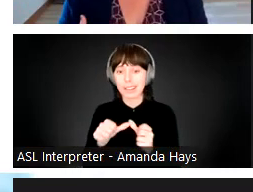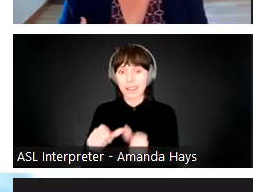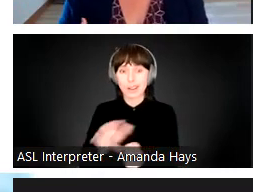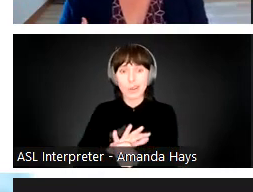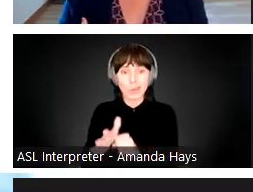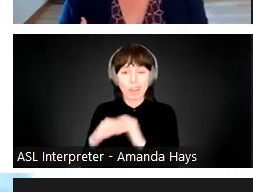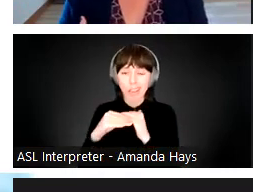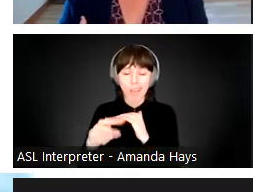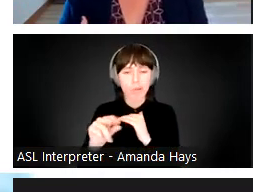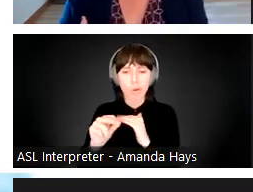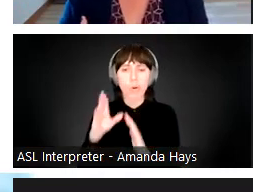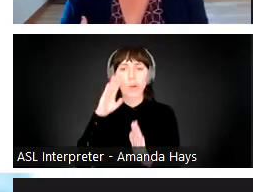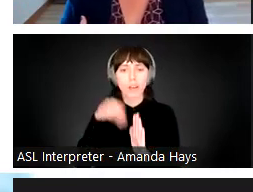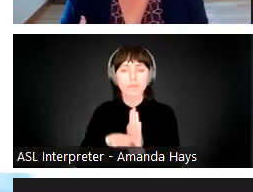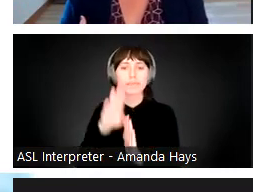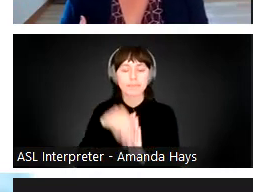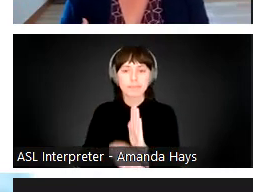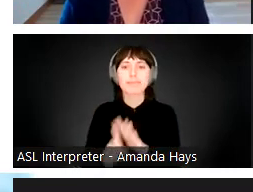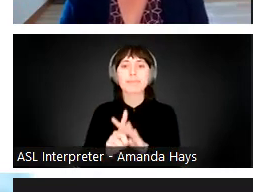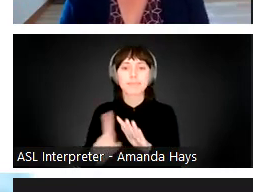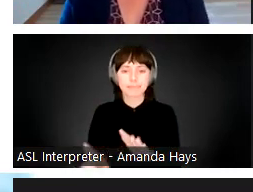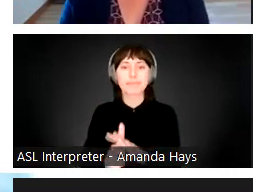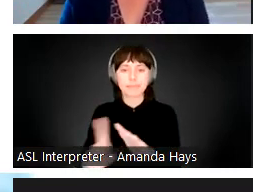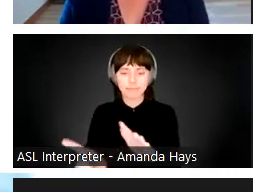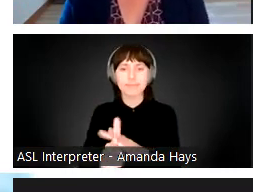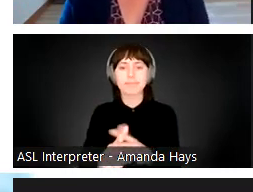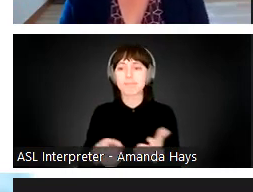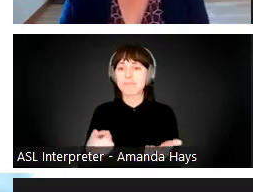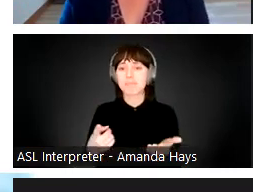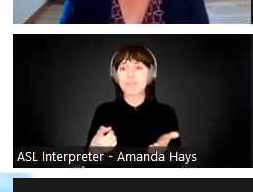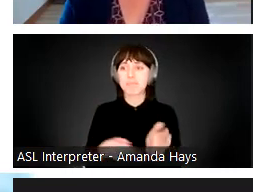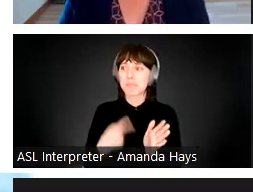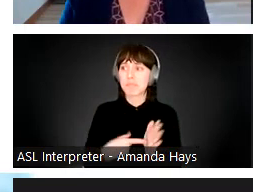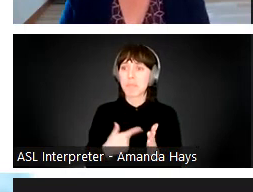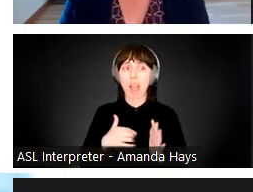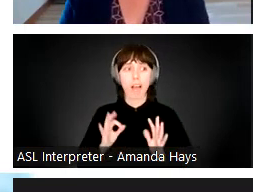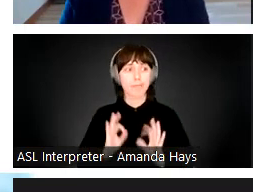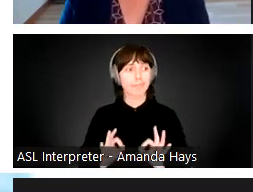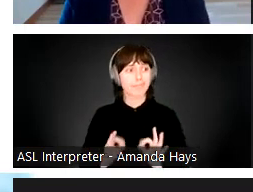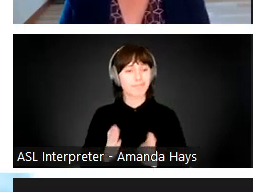me that identifies with folks who have Long COVID. Some days I'm doing really